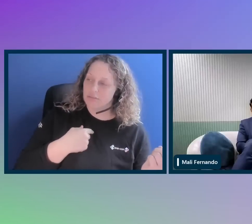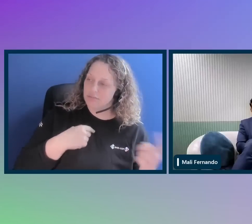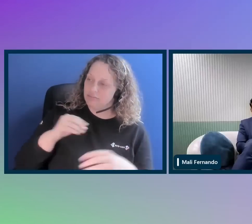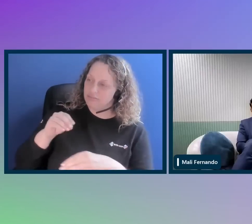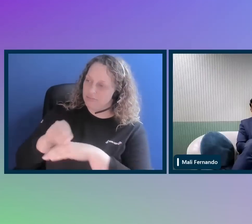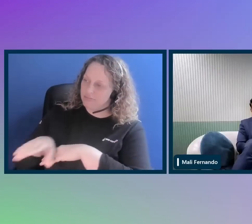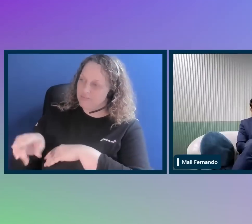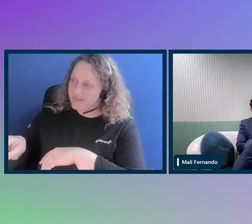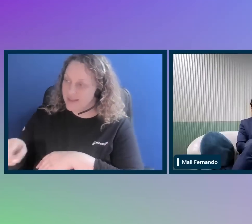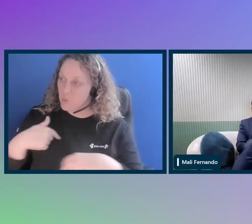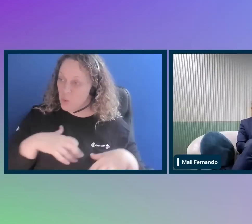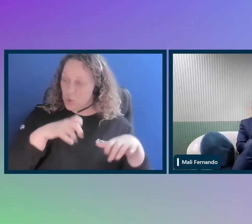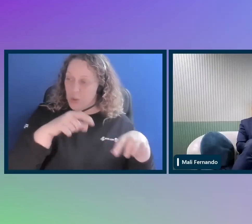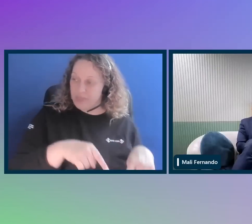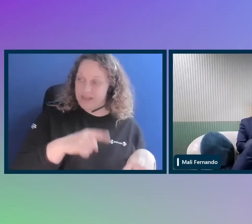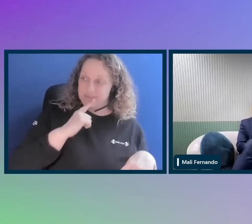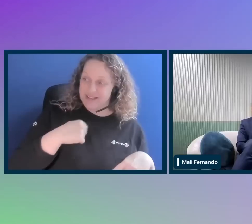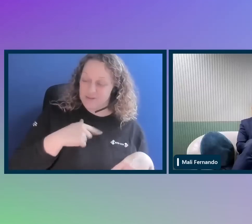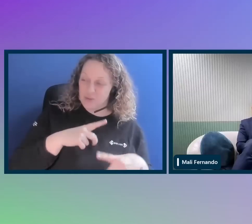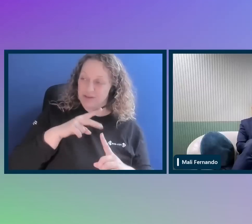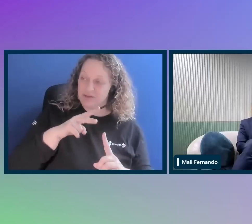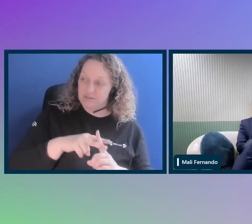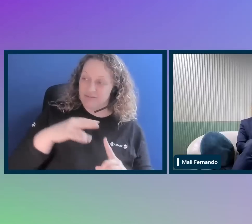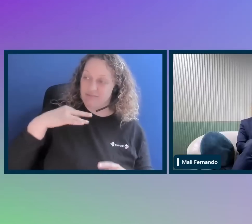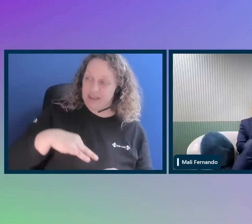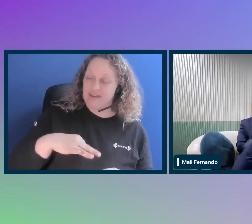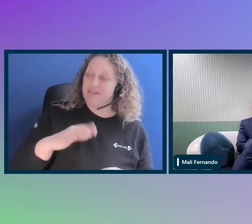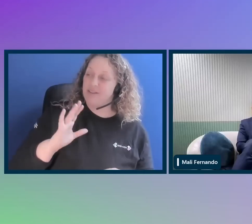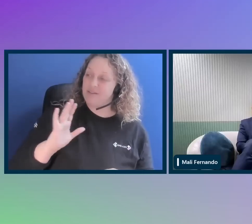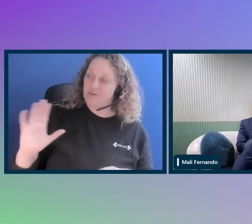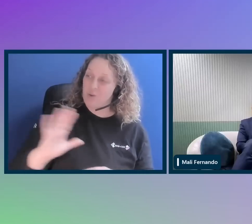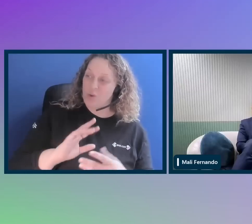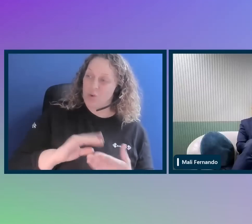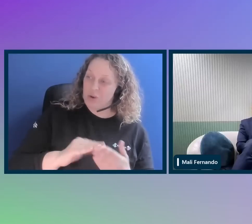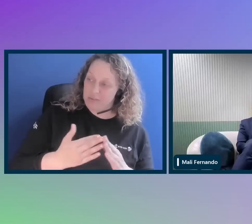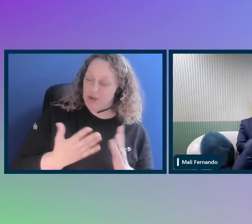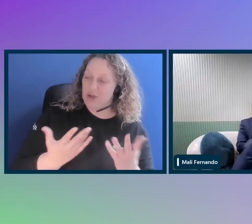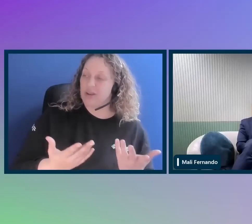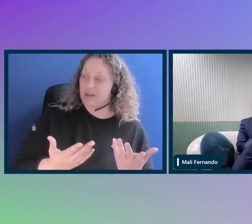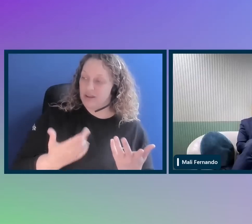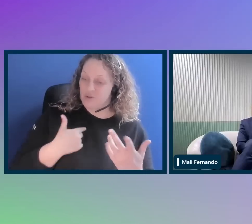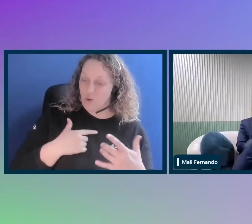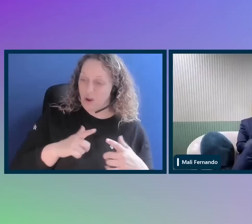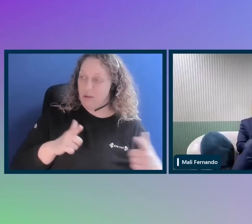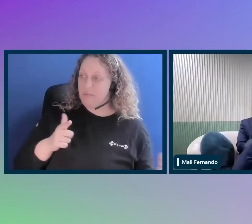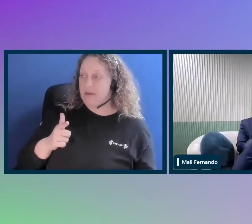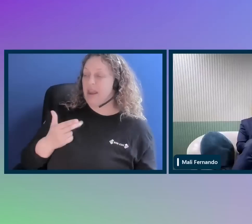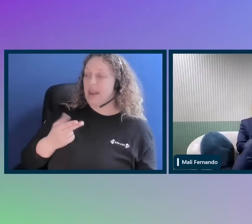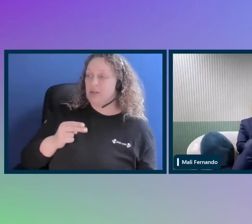as individuals, leveraging the size and potential that a brand like HSBC can bring.